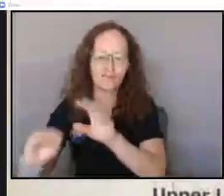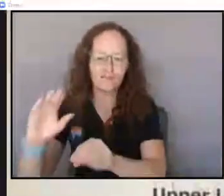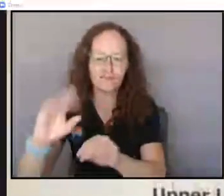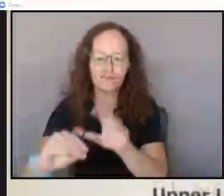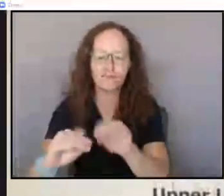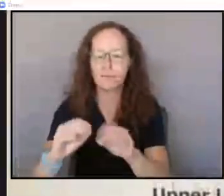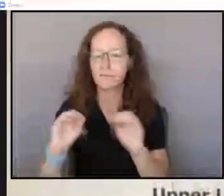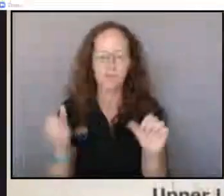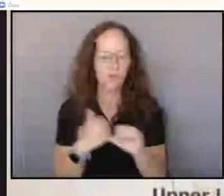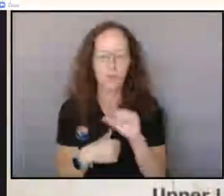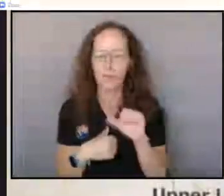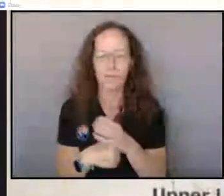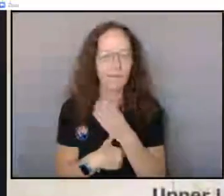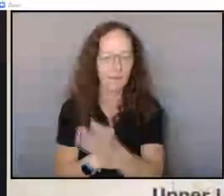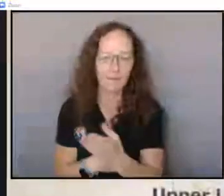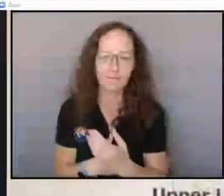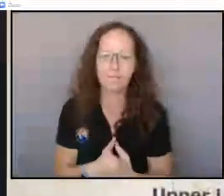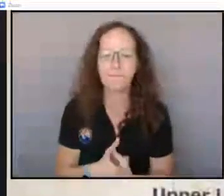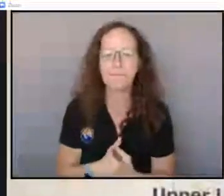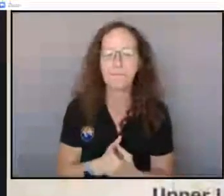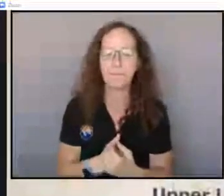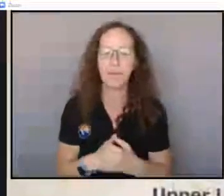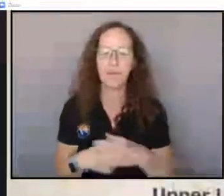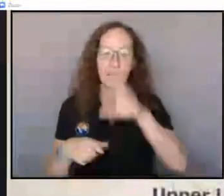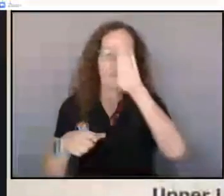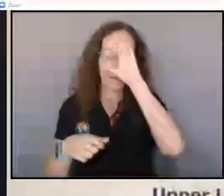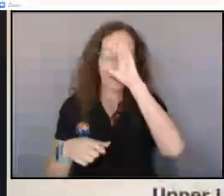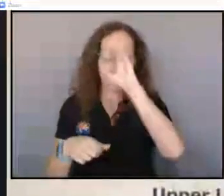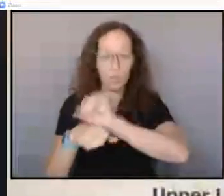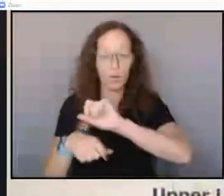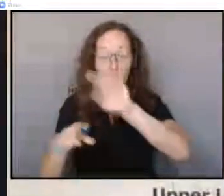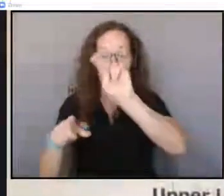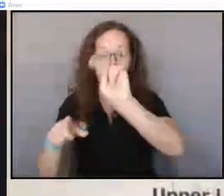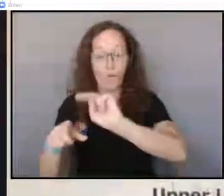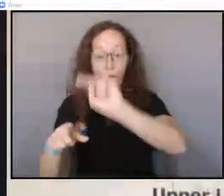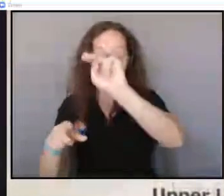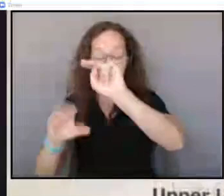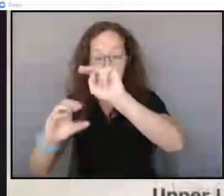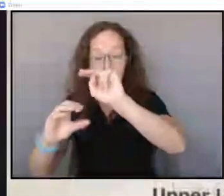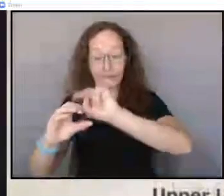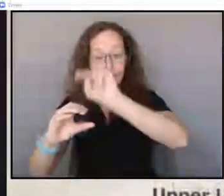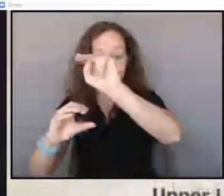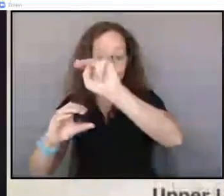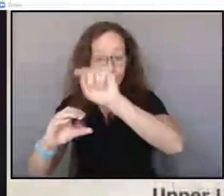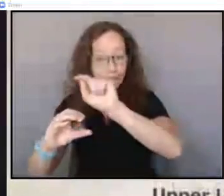THEY FEEL LIKE THEY HAVE THE RESOURCES TO GET LINE FROM THE TOP OF SKYLINE DOWN TO BULL CREEK, BACK TO OUR